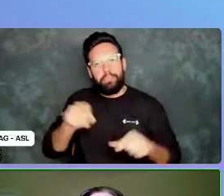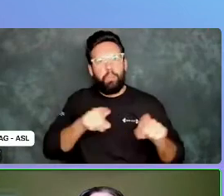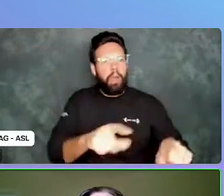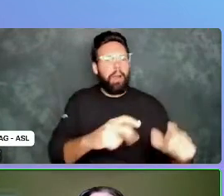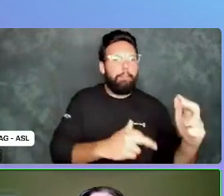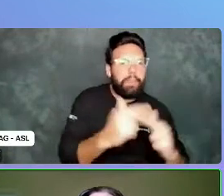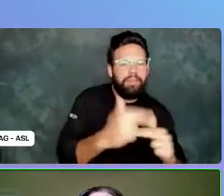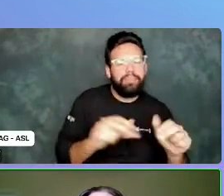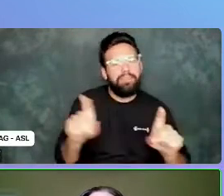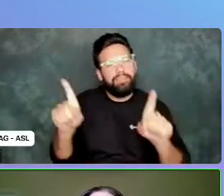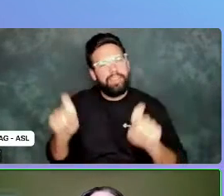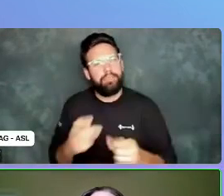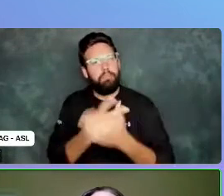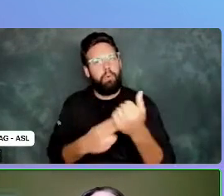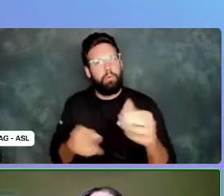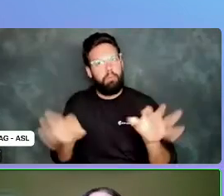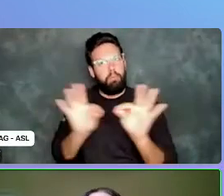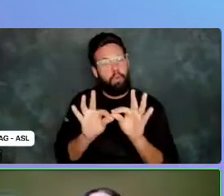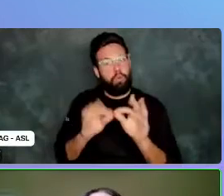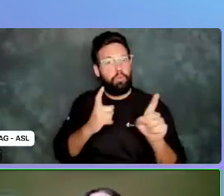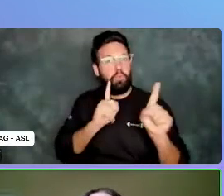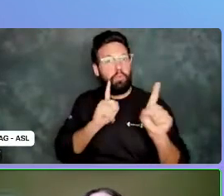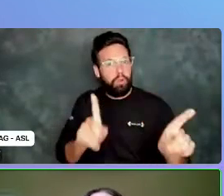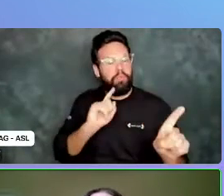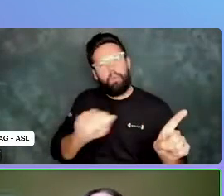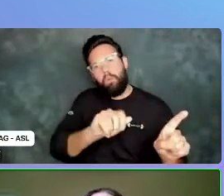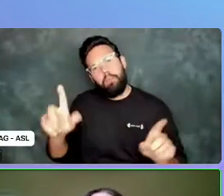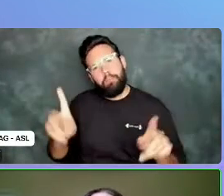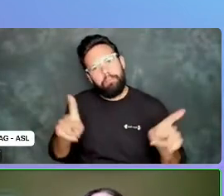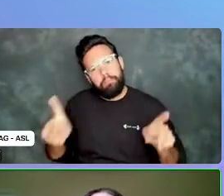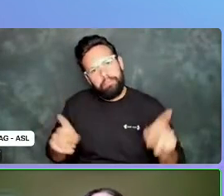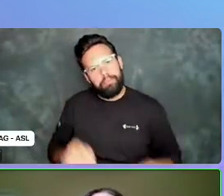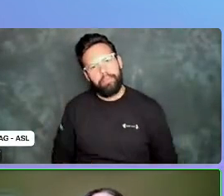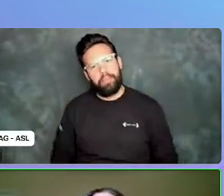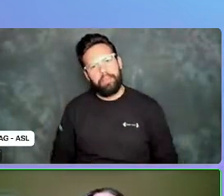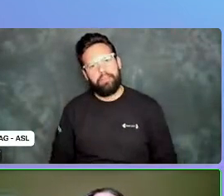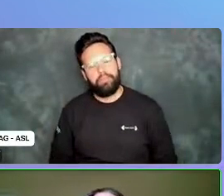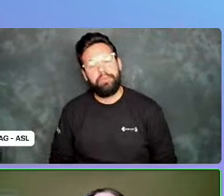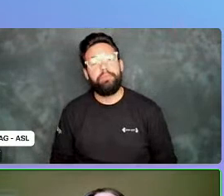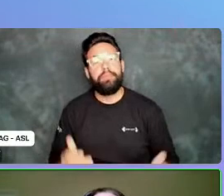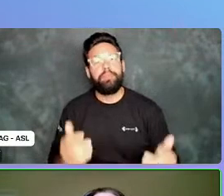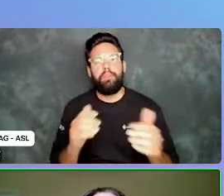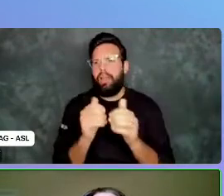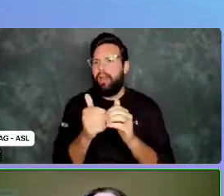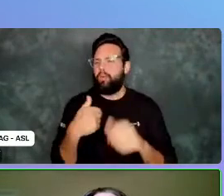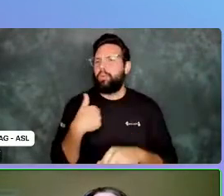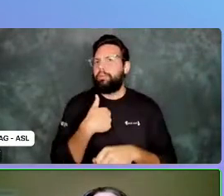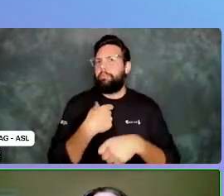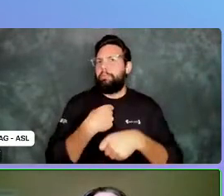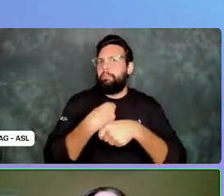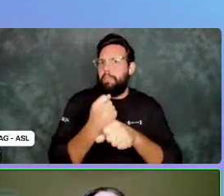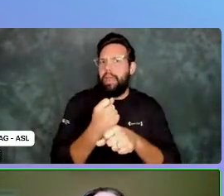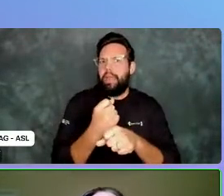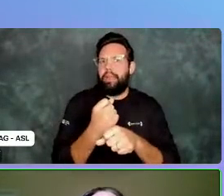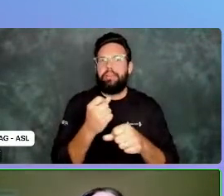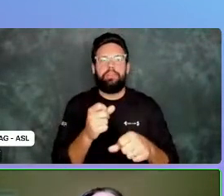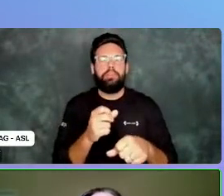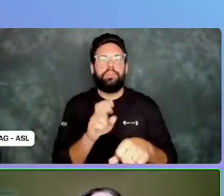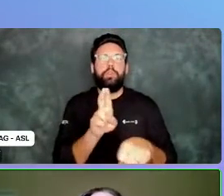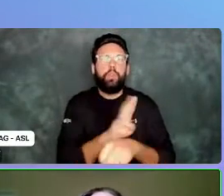test your designs, disabled and include users as you're building, and testing. So make sure that it's working